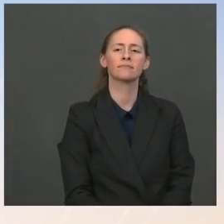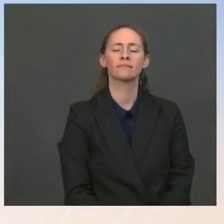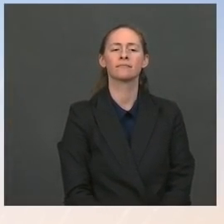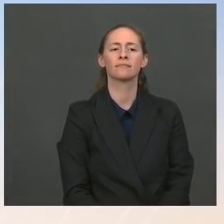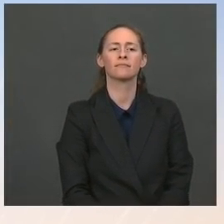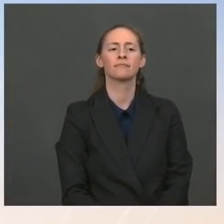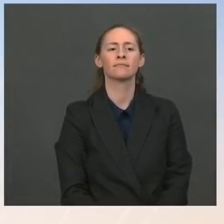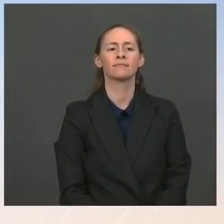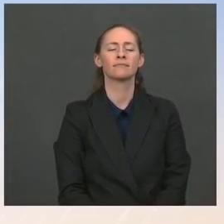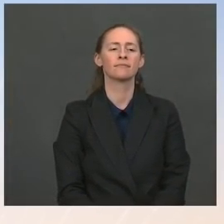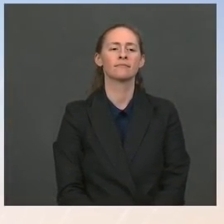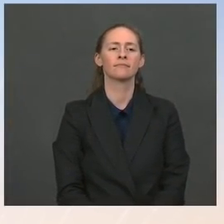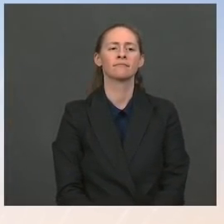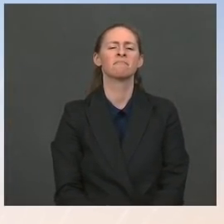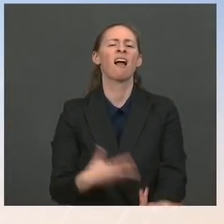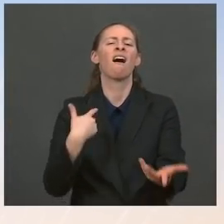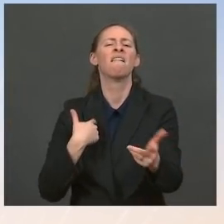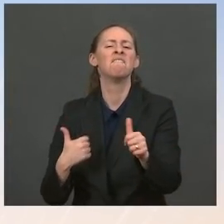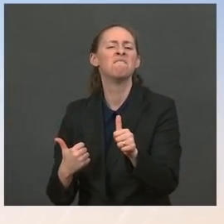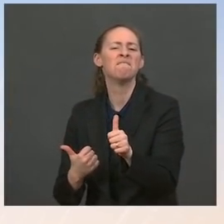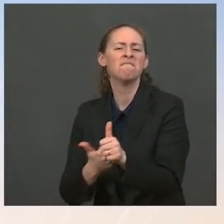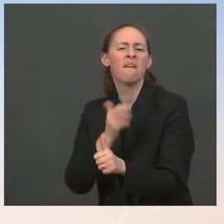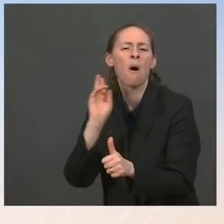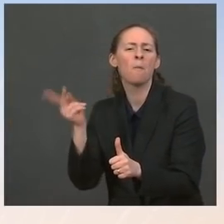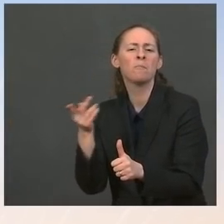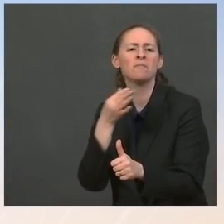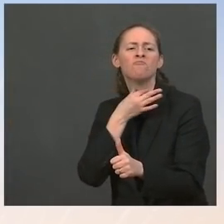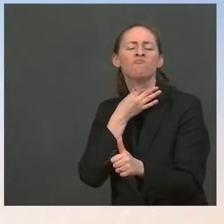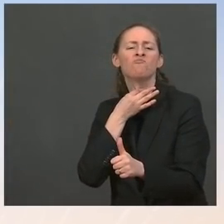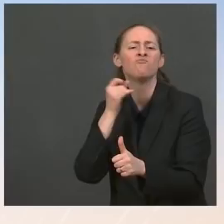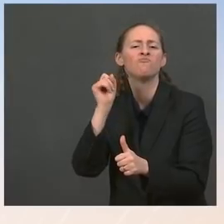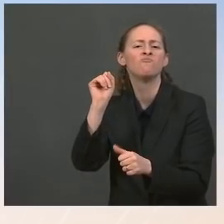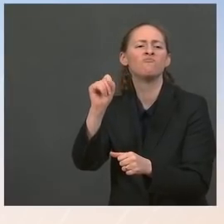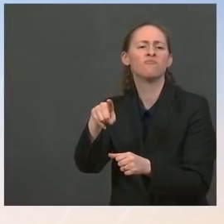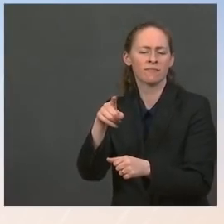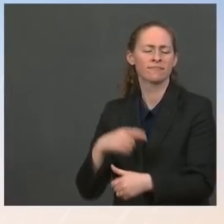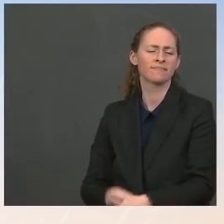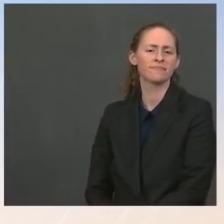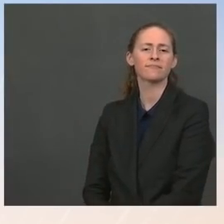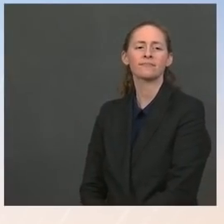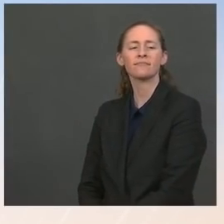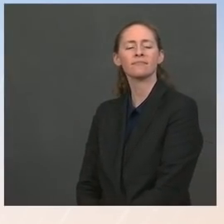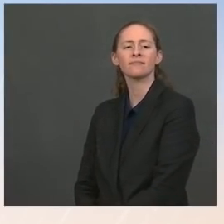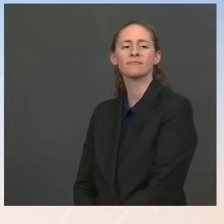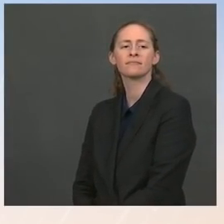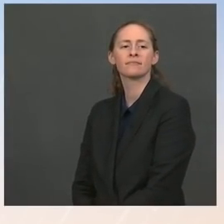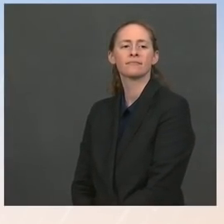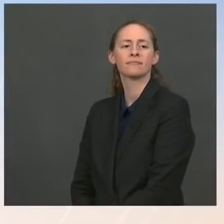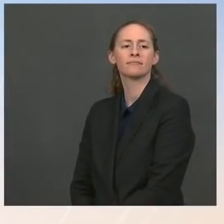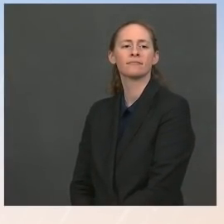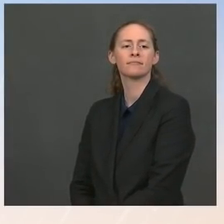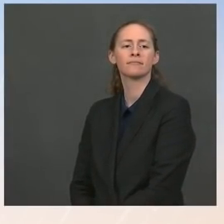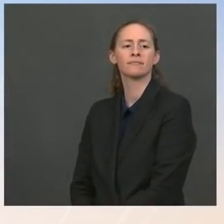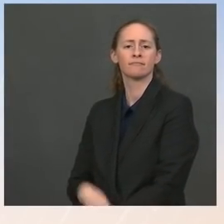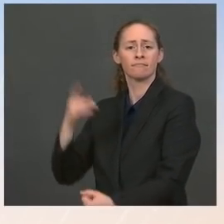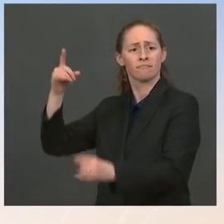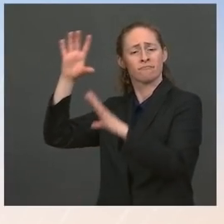were trying to ask the Secretary: The President said Americans would feel the impact of the projects within two to three months,